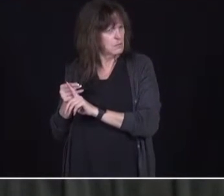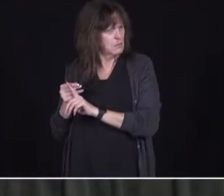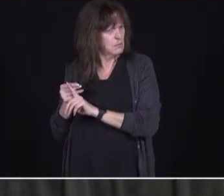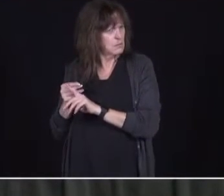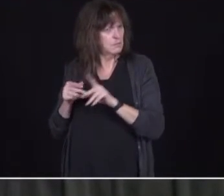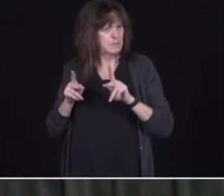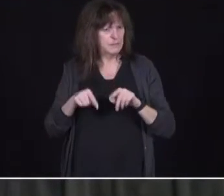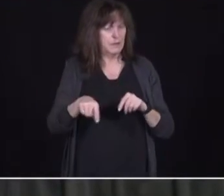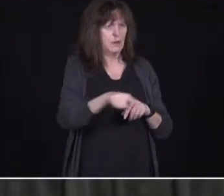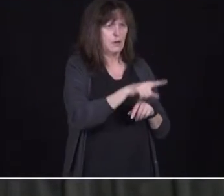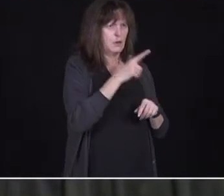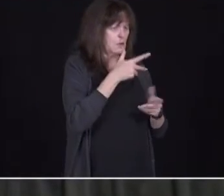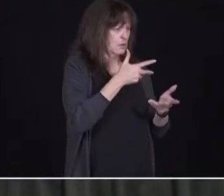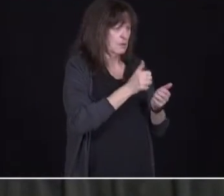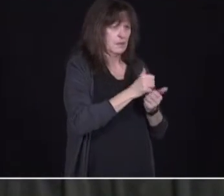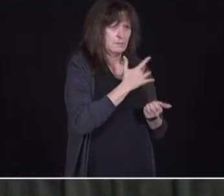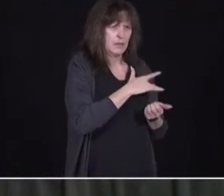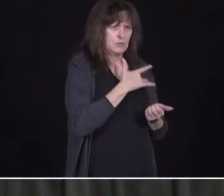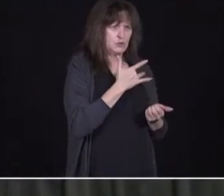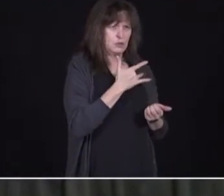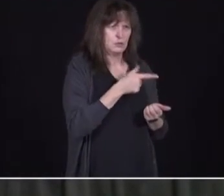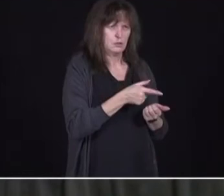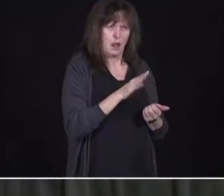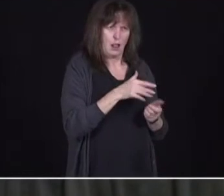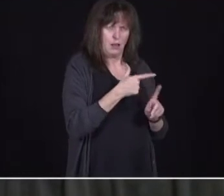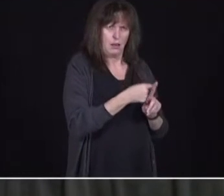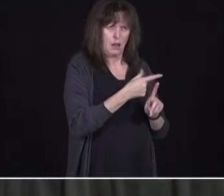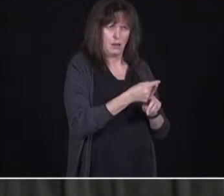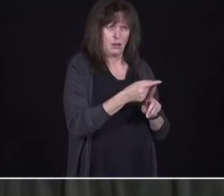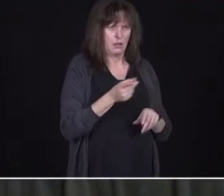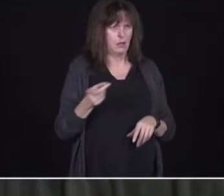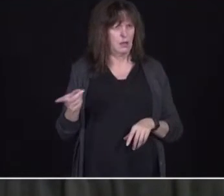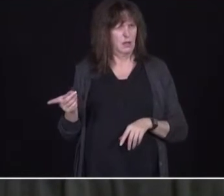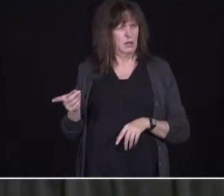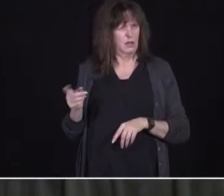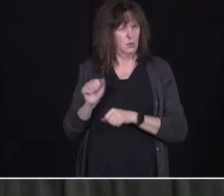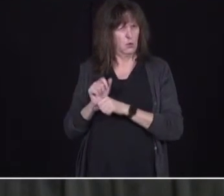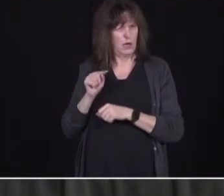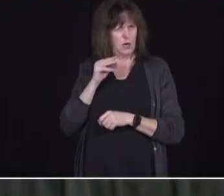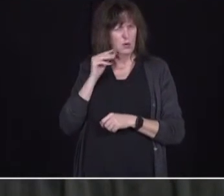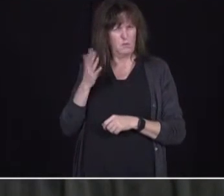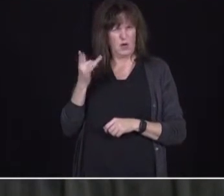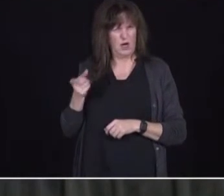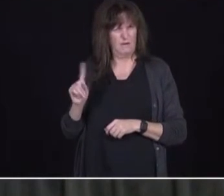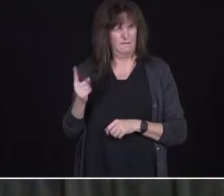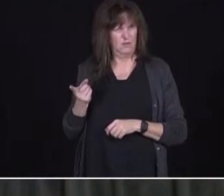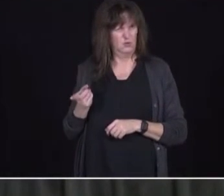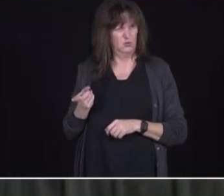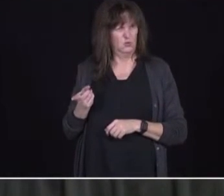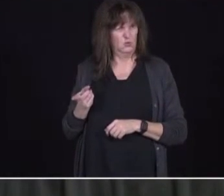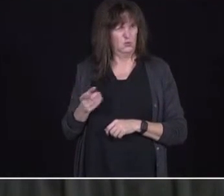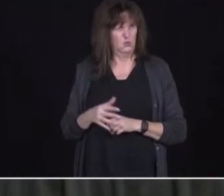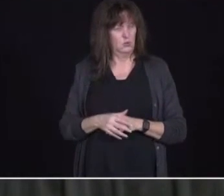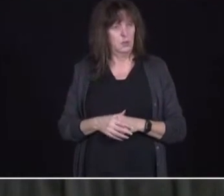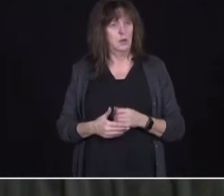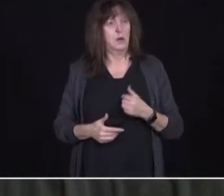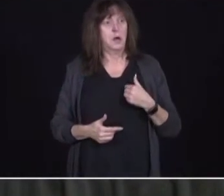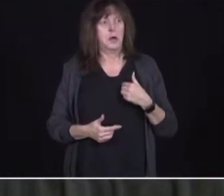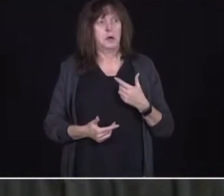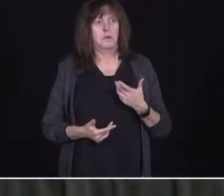advantage ahead of workers who are dealing directly with COVID-19 patients. I'm curious as to why this is happening and how this is acceptable.